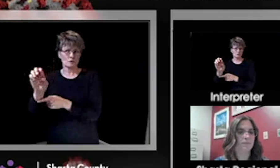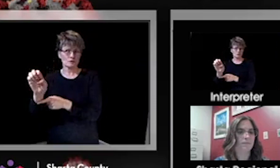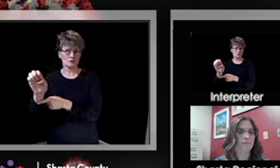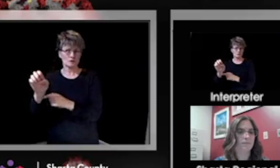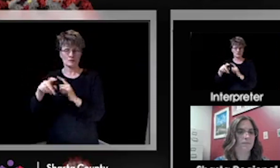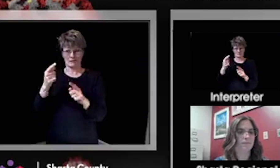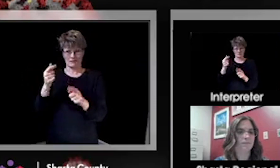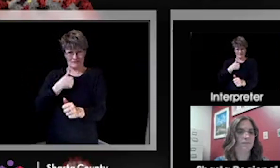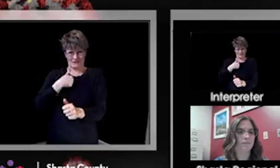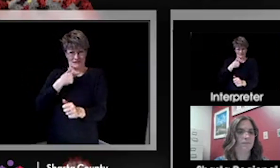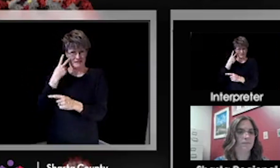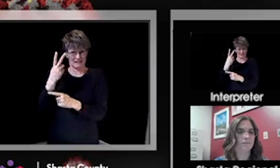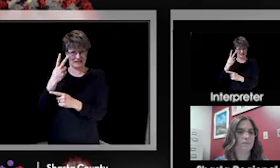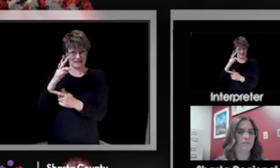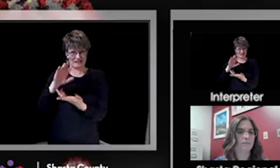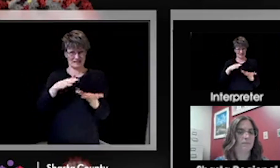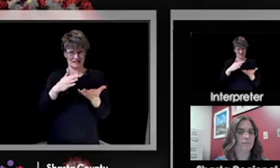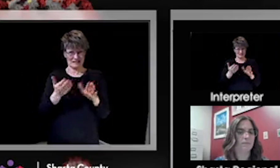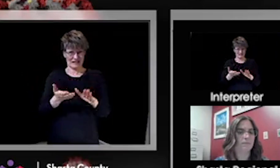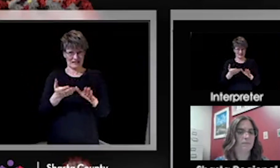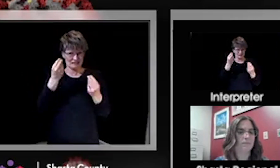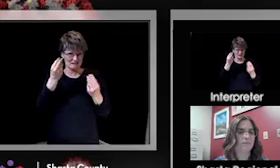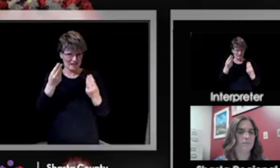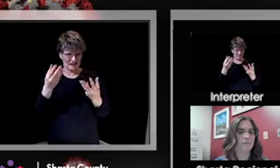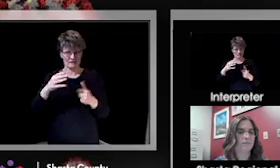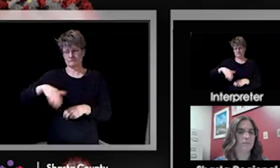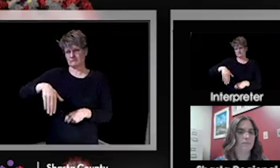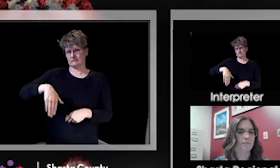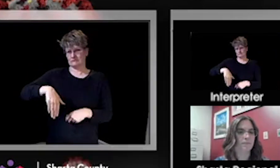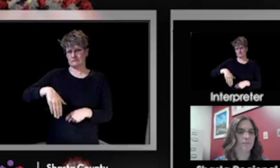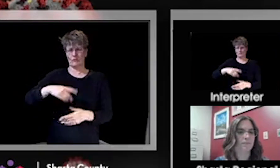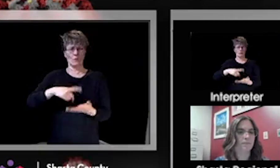What do you have from Shasta County for that study? Can you share that?